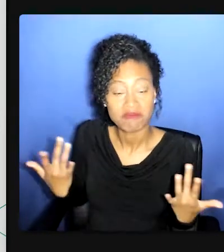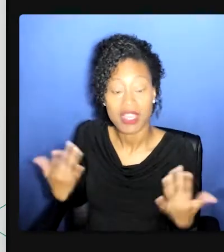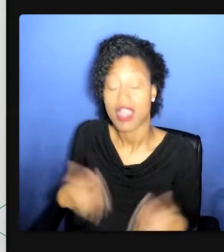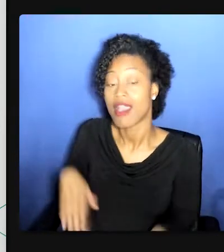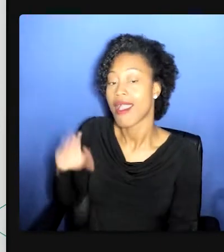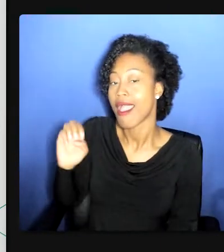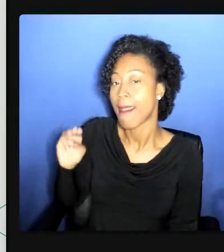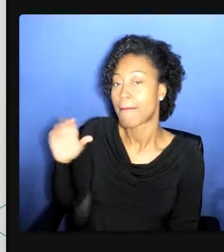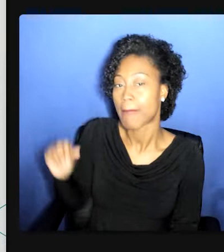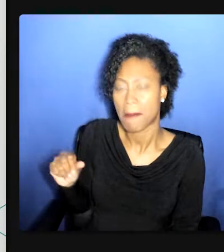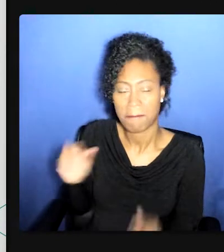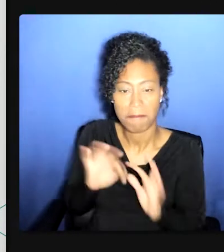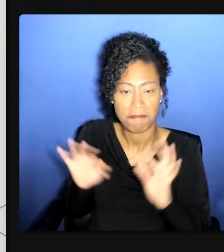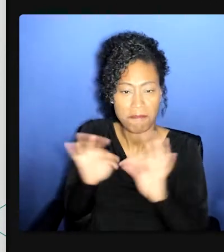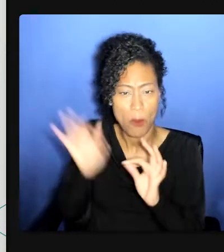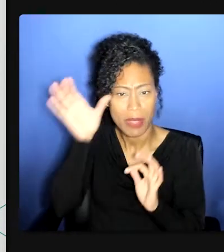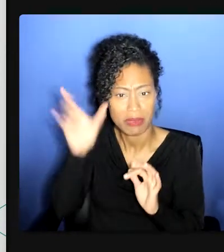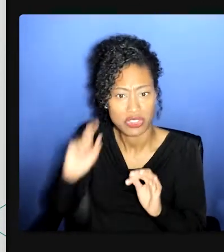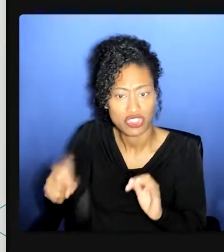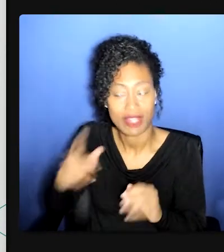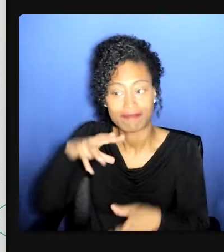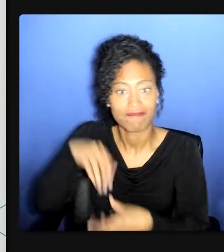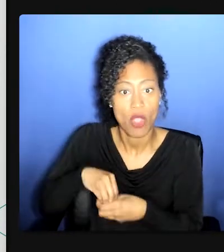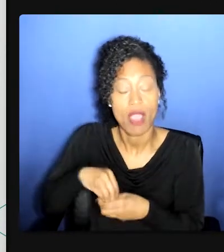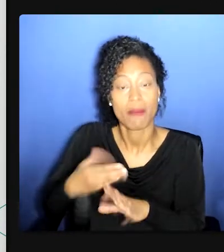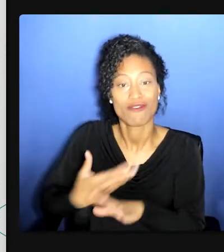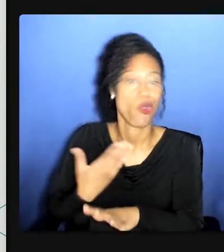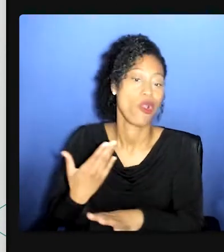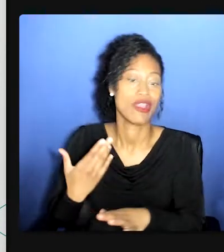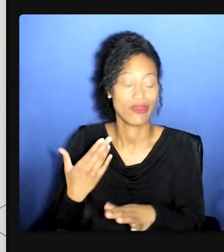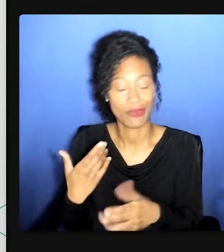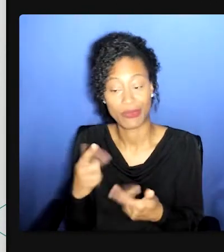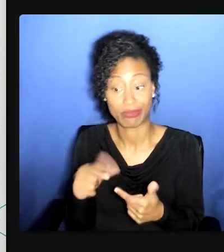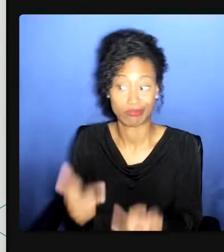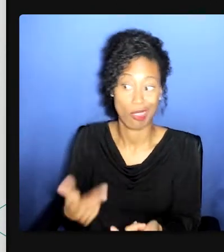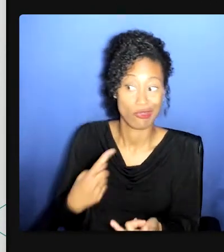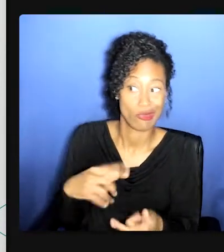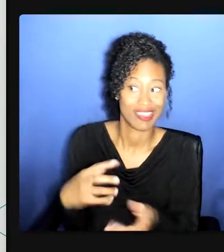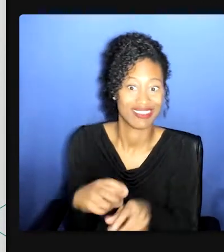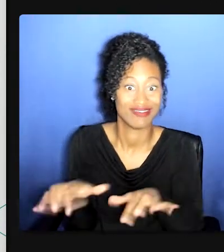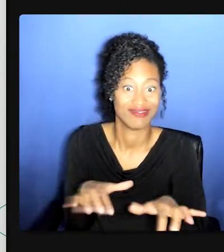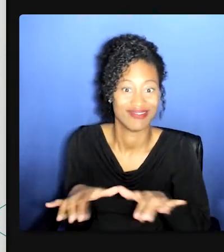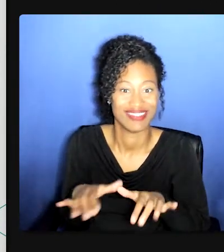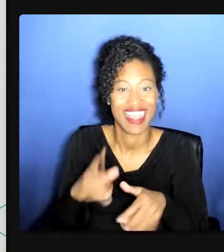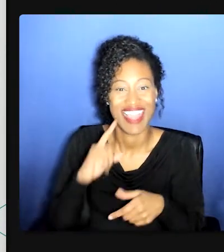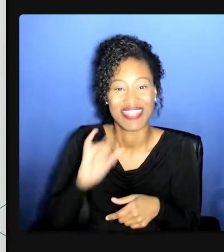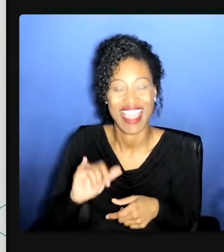Emma, what key concepts should we go over before we dig into how to deploy and create game servers?